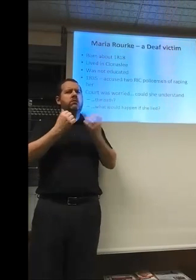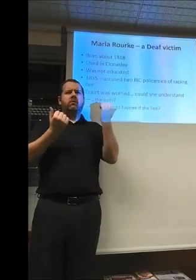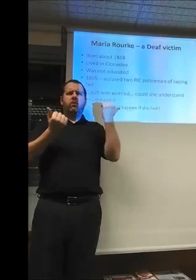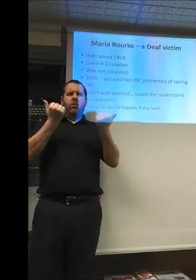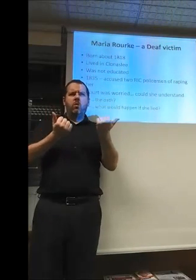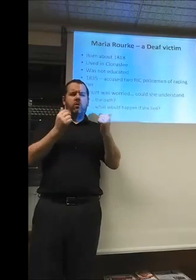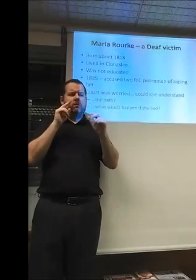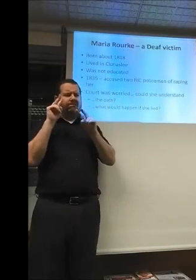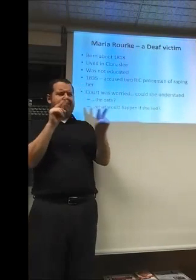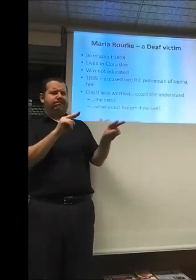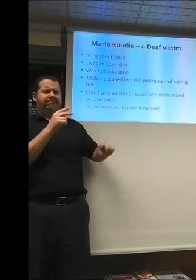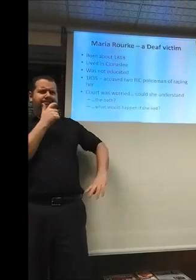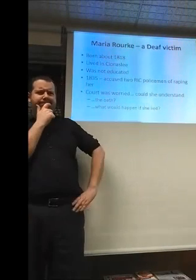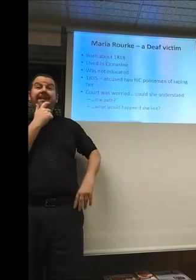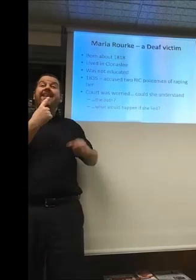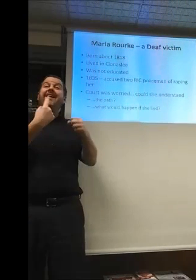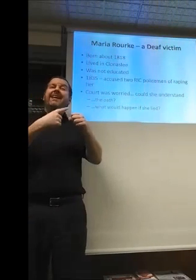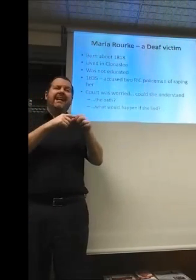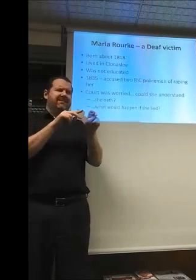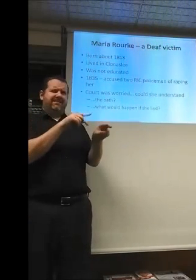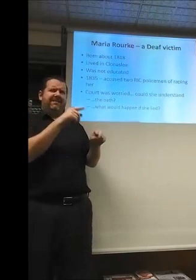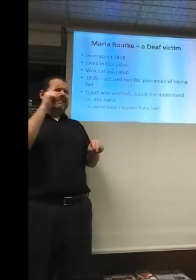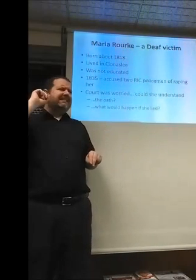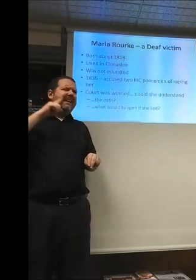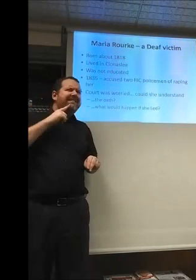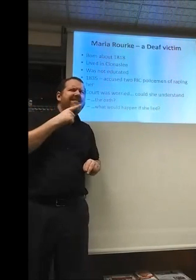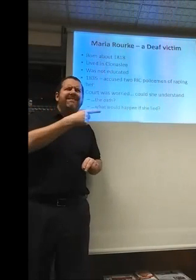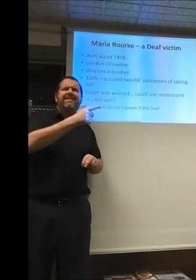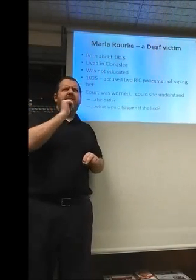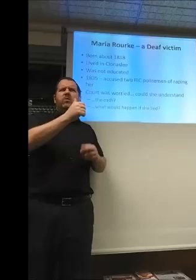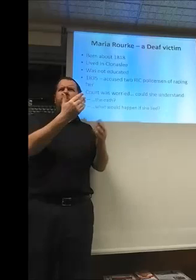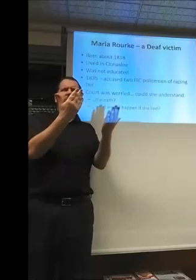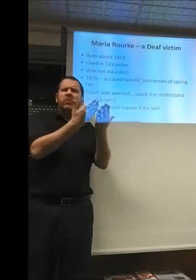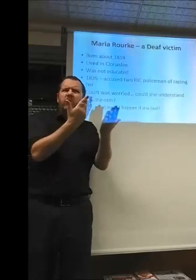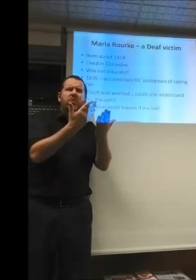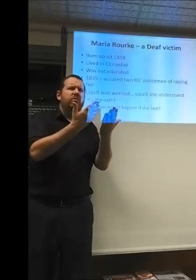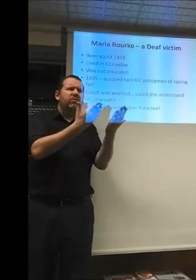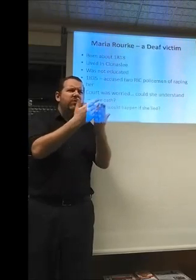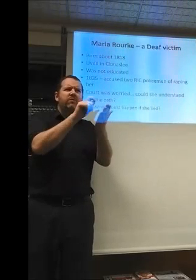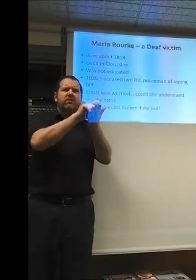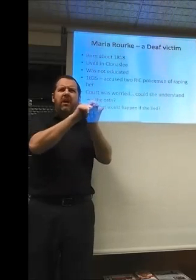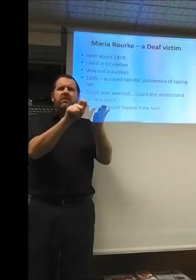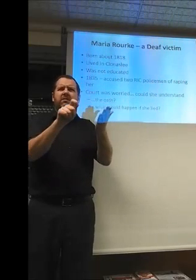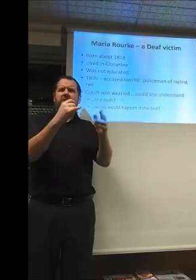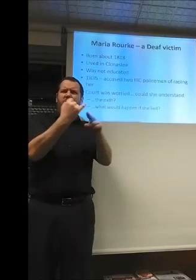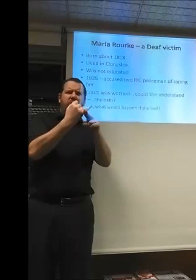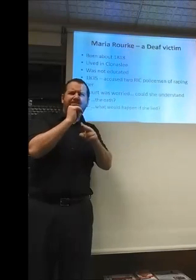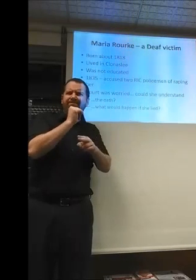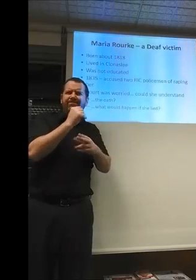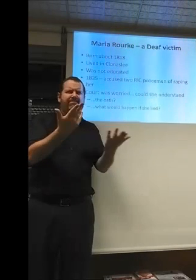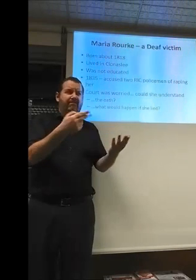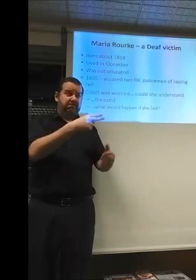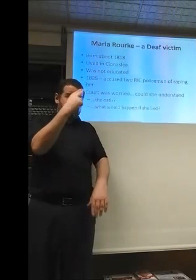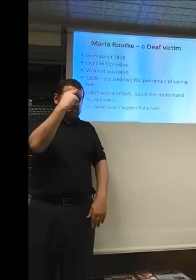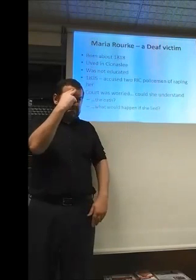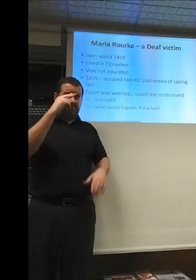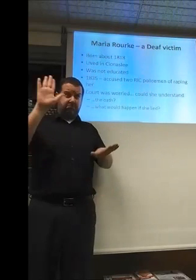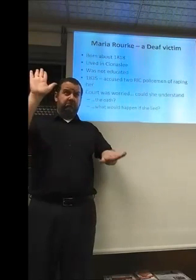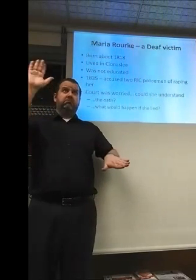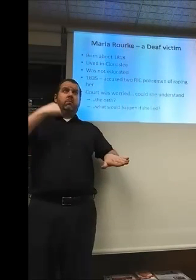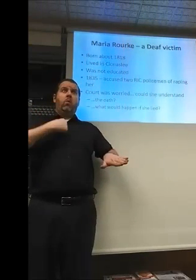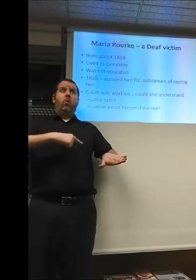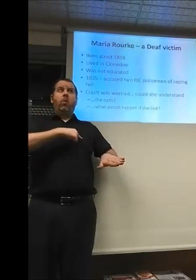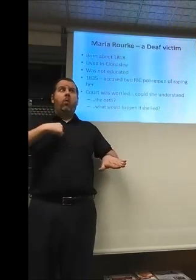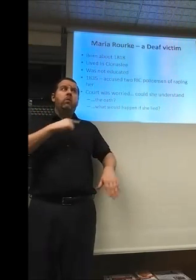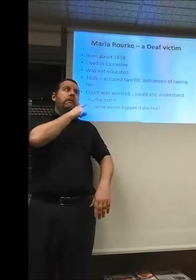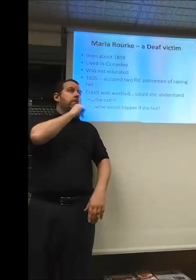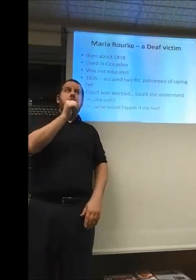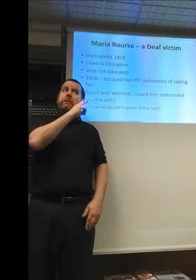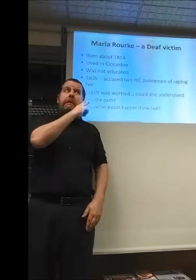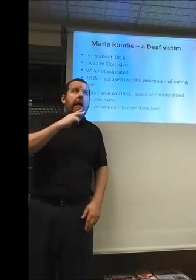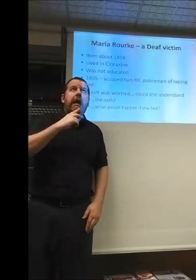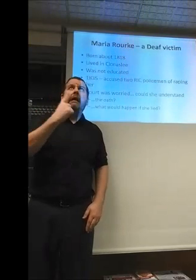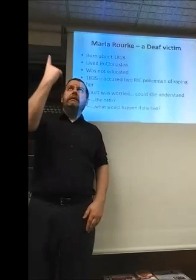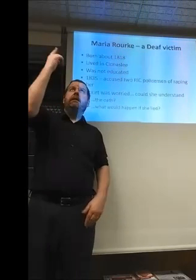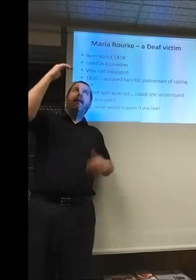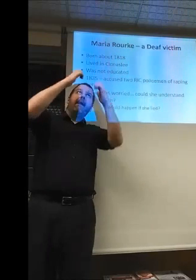Yes that’s right the butchers knife was down in there for 50 years down in the water